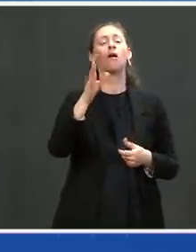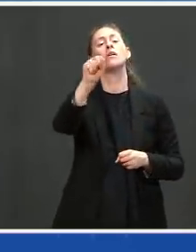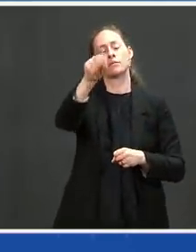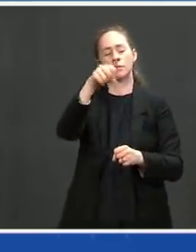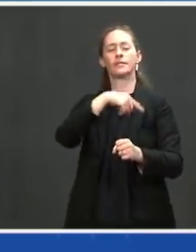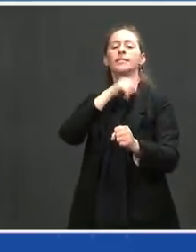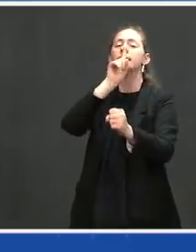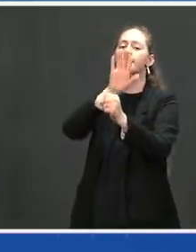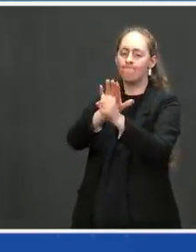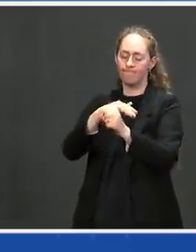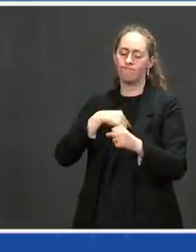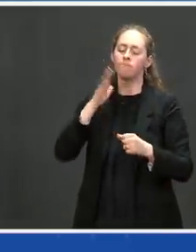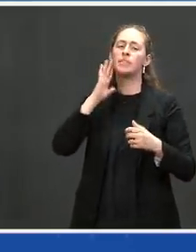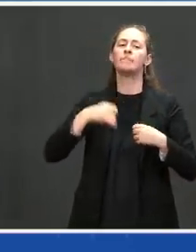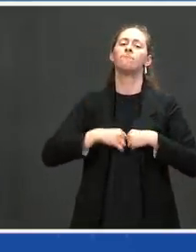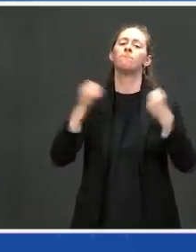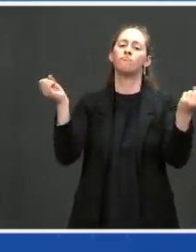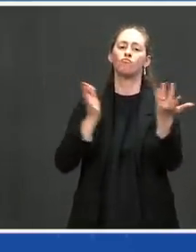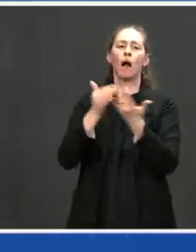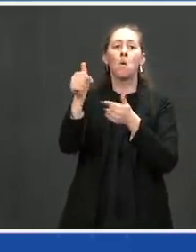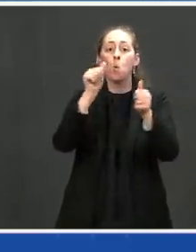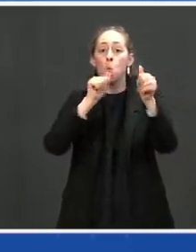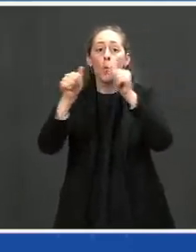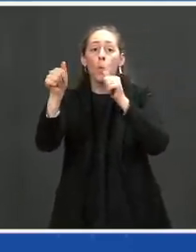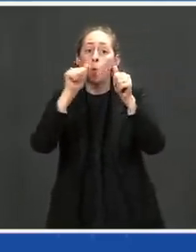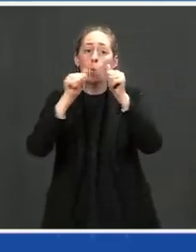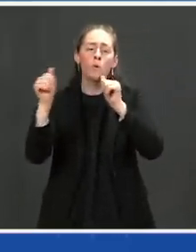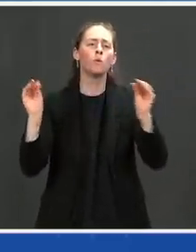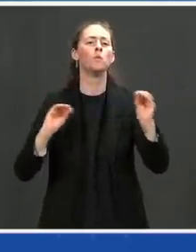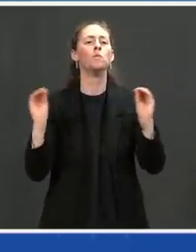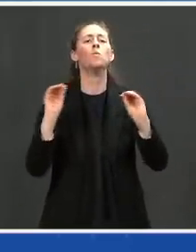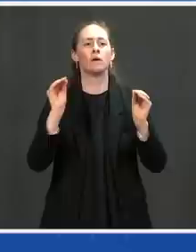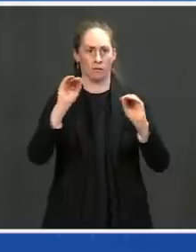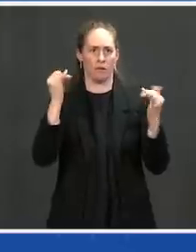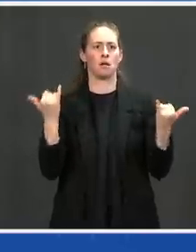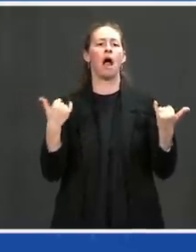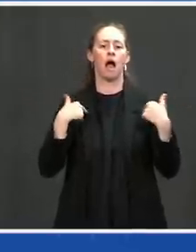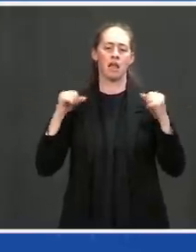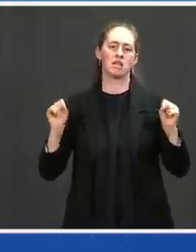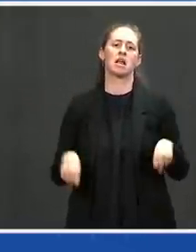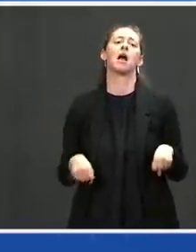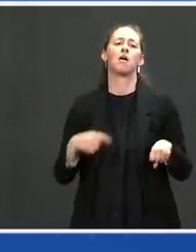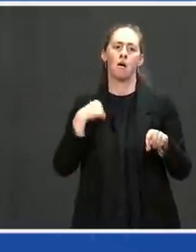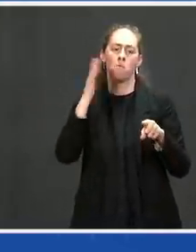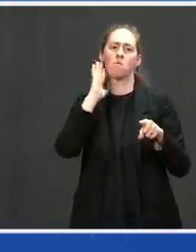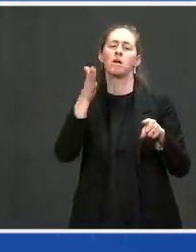to be able to implement what we are doing right now. And one of the reasons I haven't gone down --